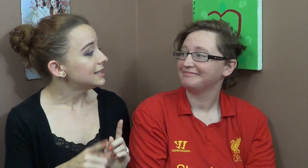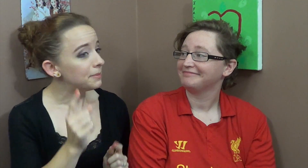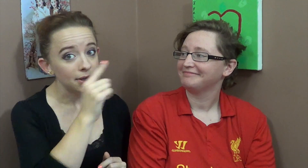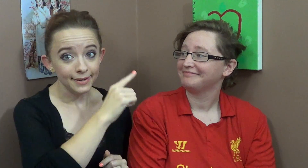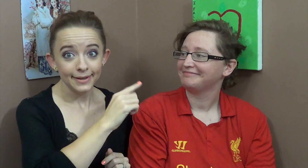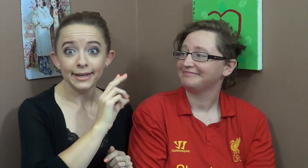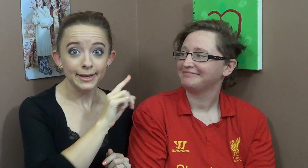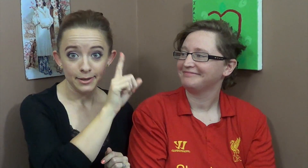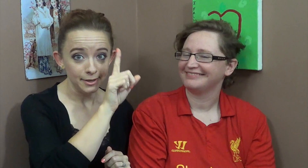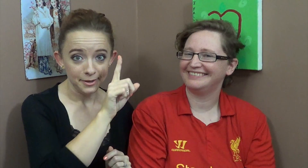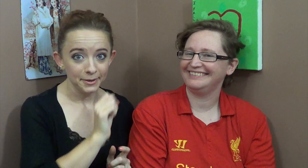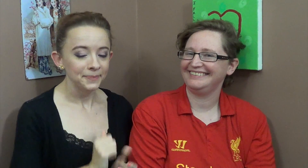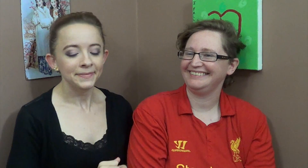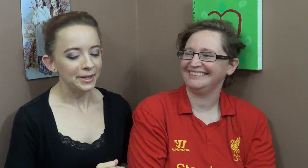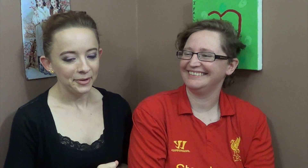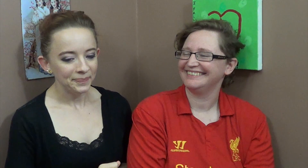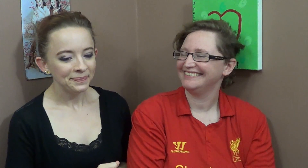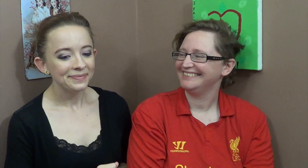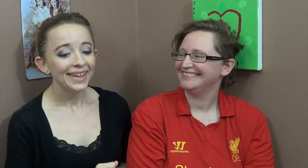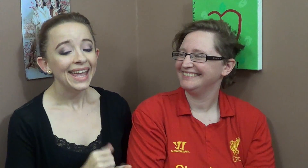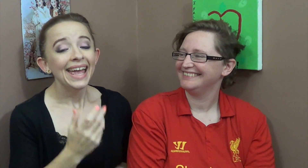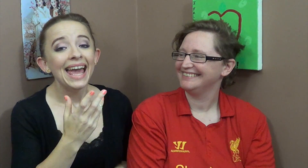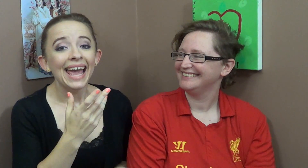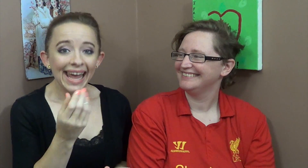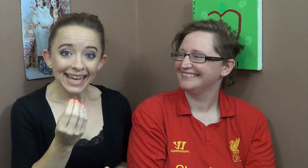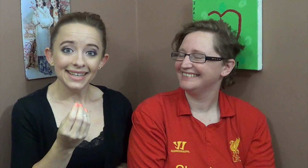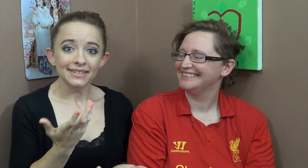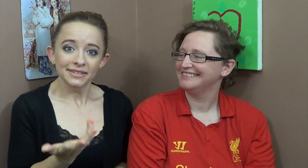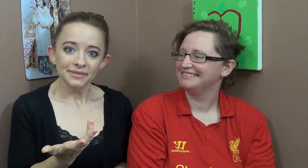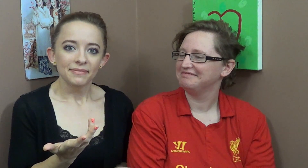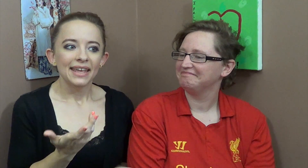but it ain't... no no no no.